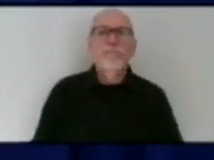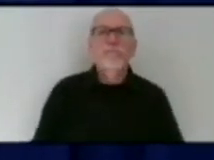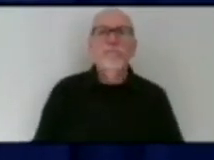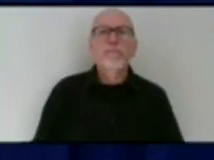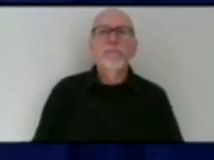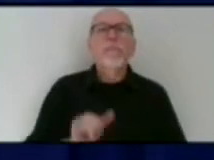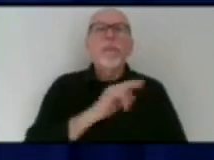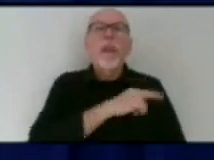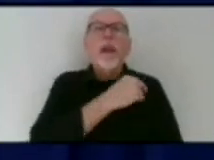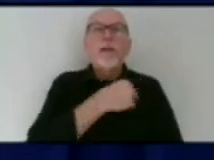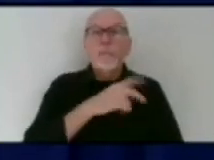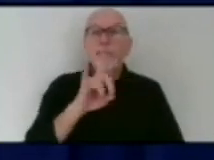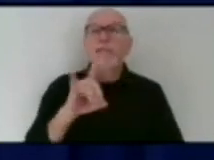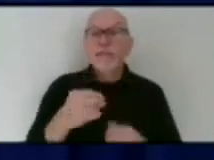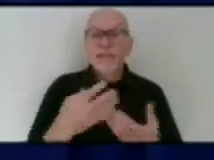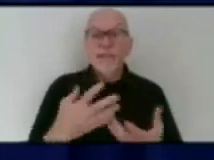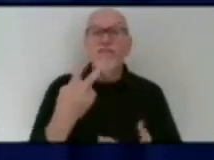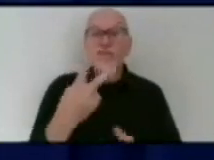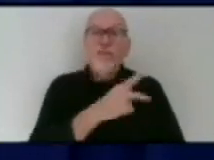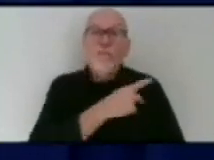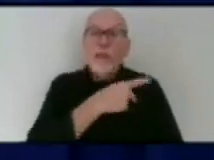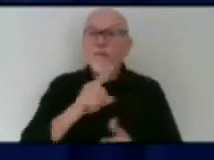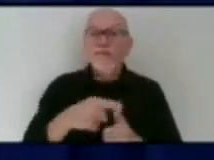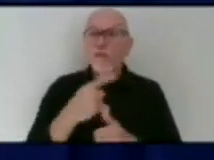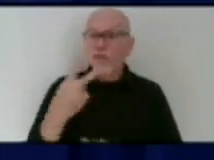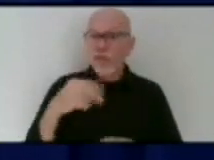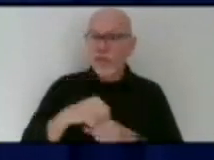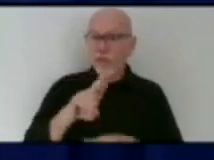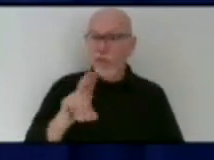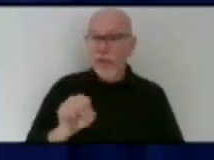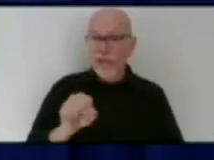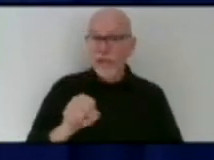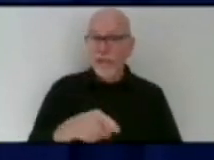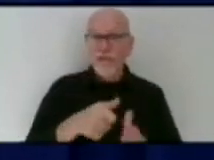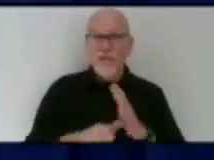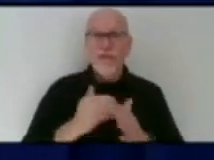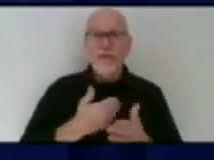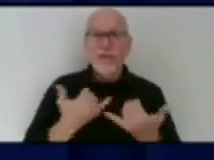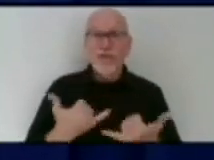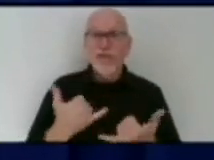first two patients in the nation under the current you A. Yesterday the